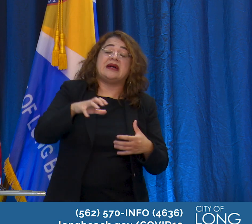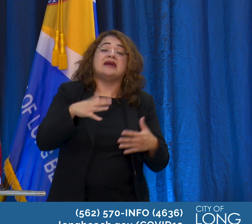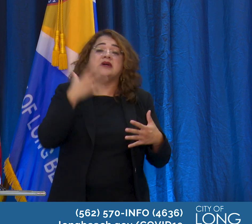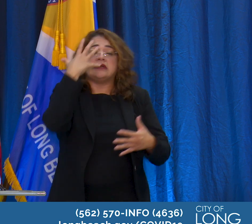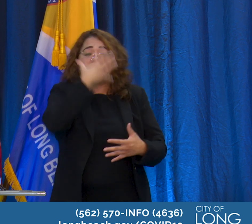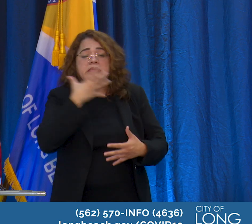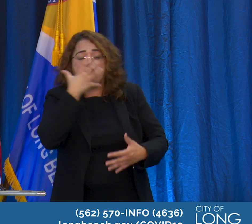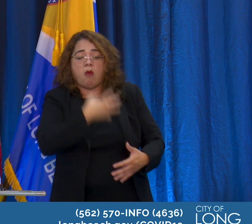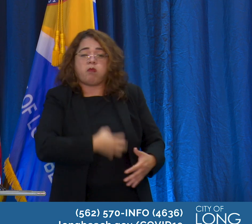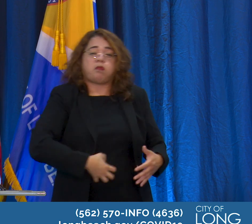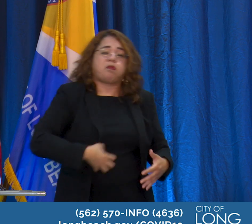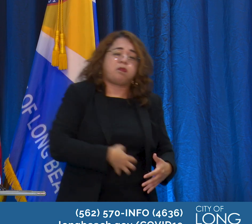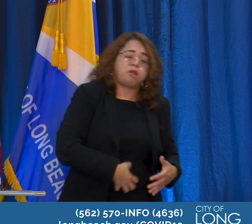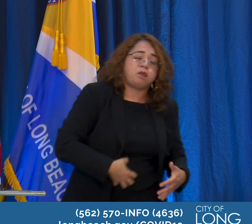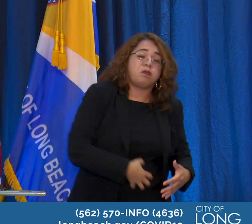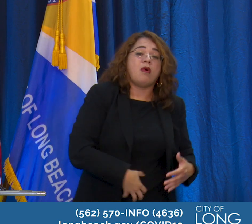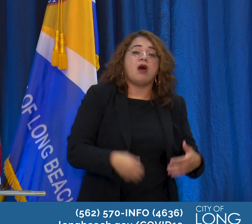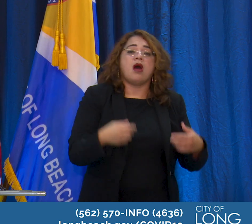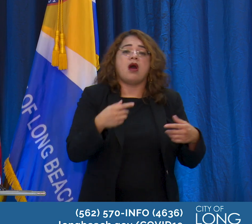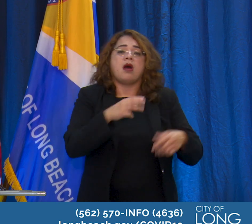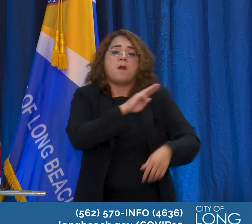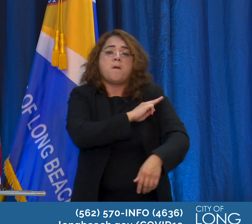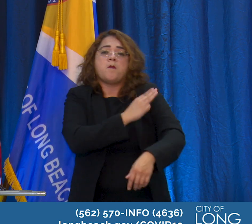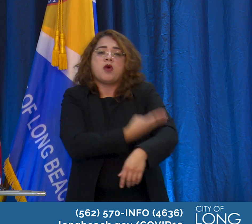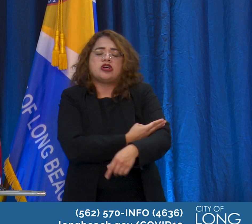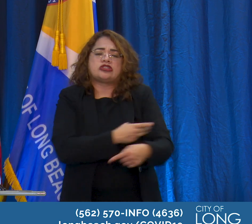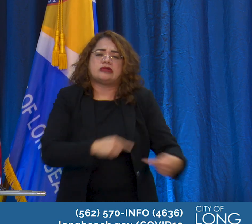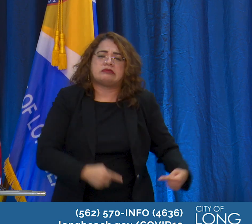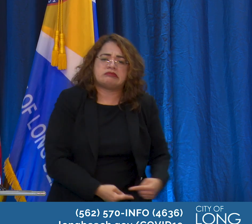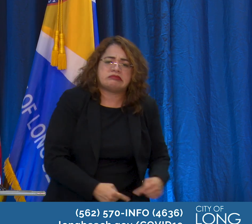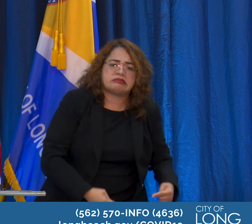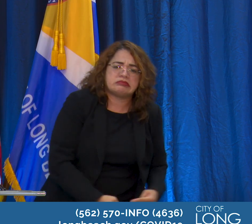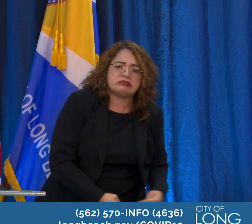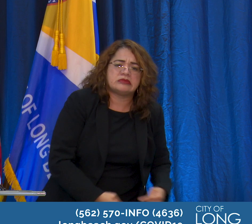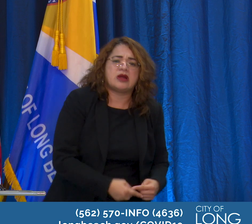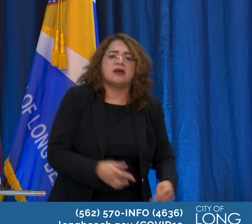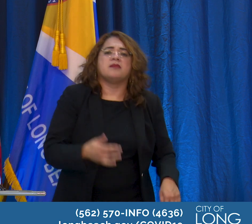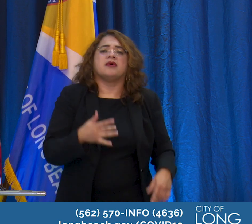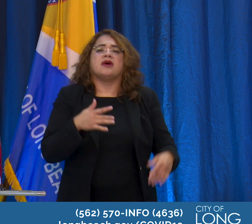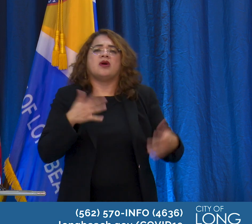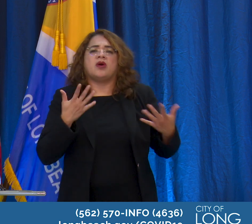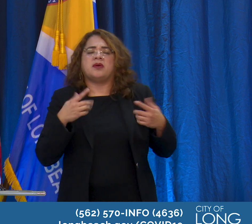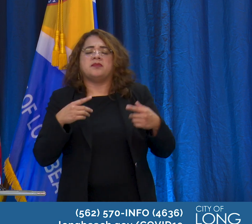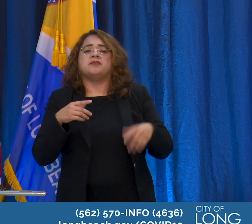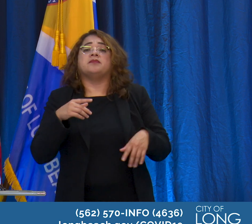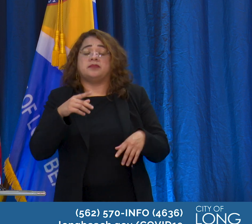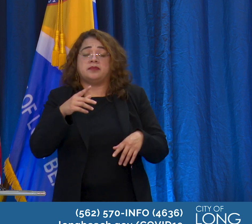During high temperatures, it's important to remember to remain hydrated by drinking water